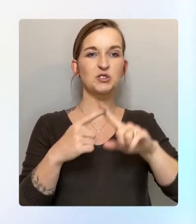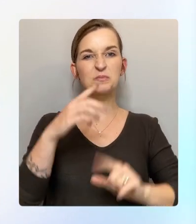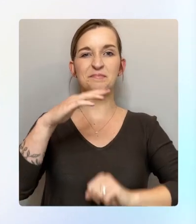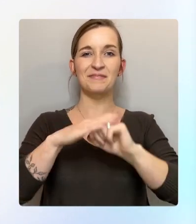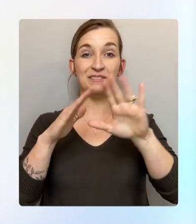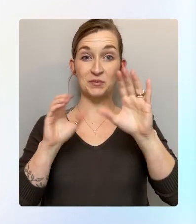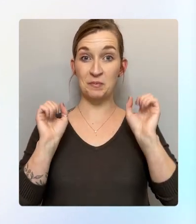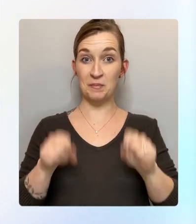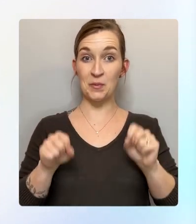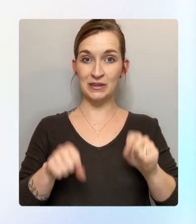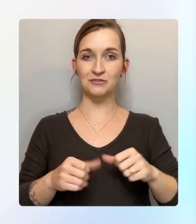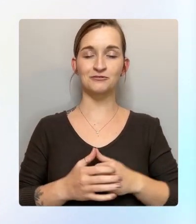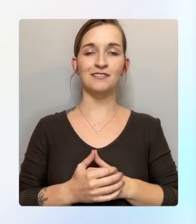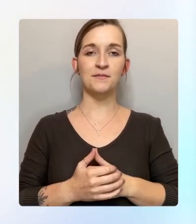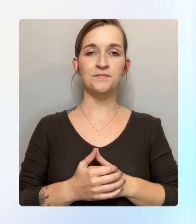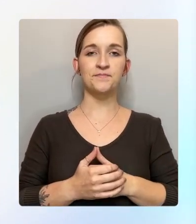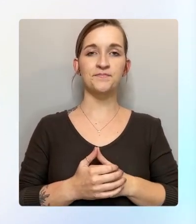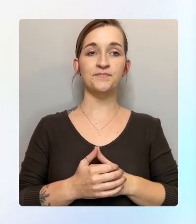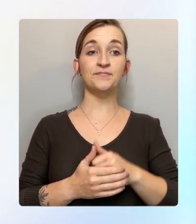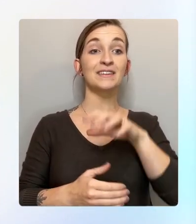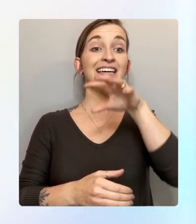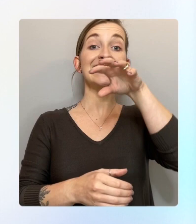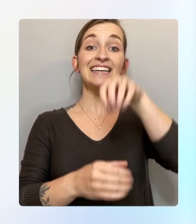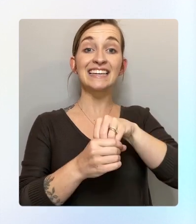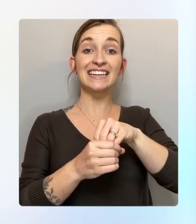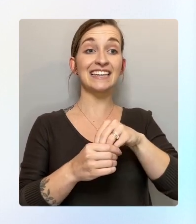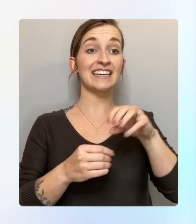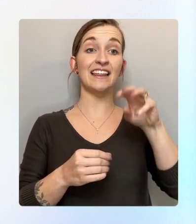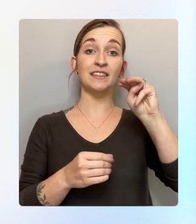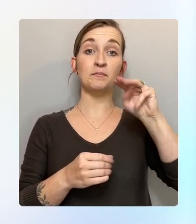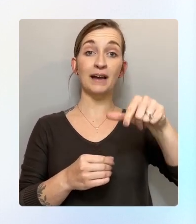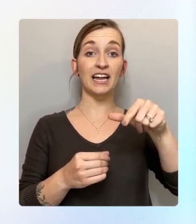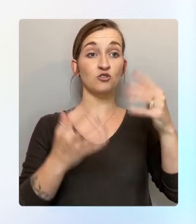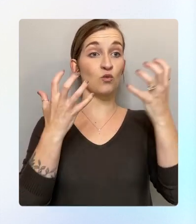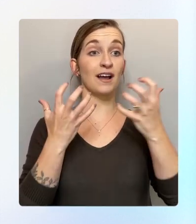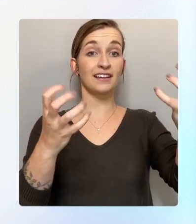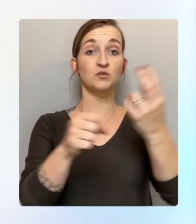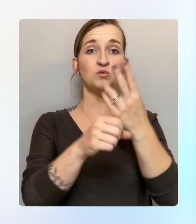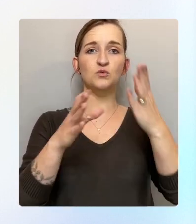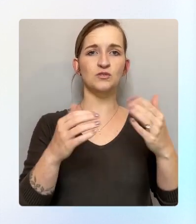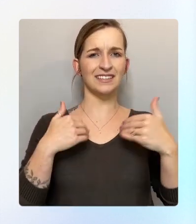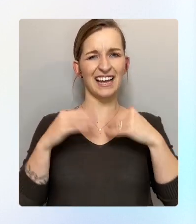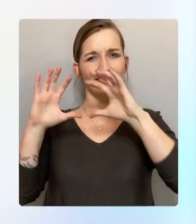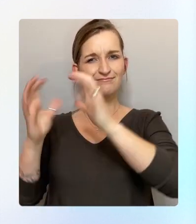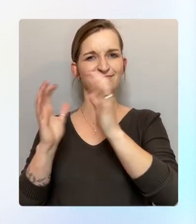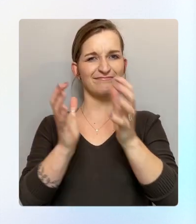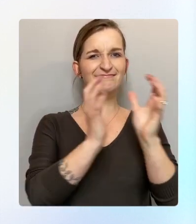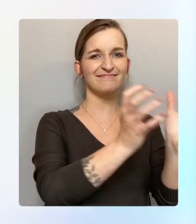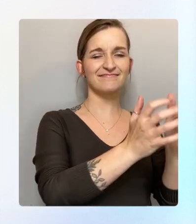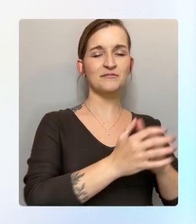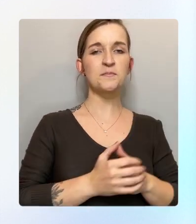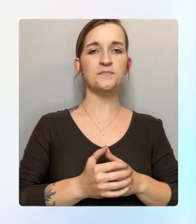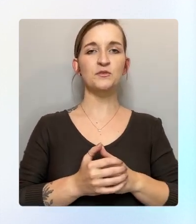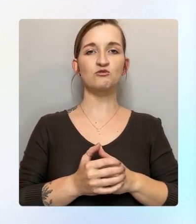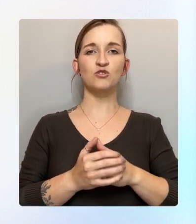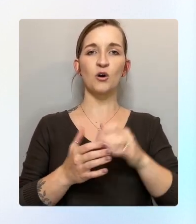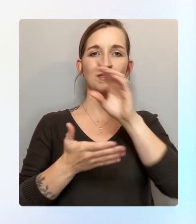Within the Meta Quest audience there are popular sub-segments. So designing your marketing to speak to them